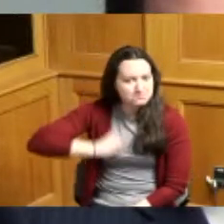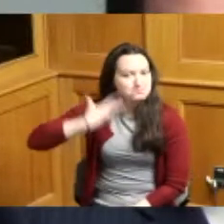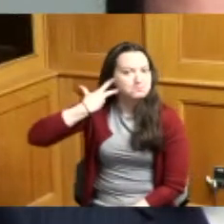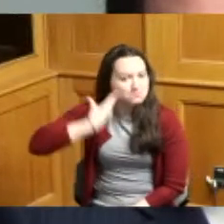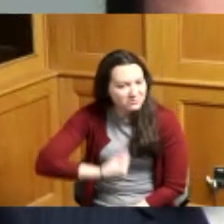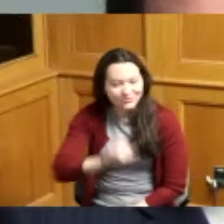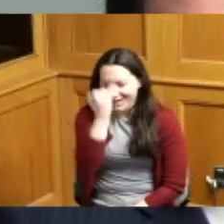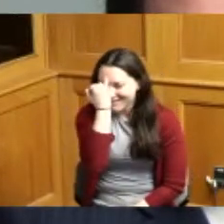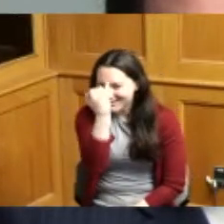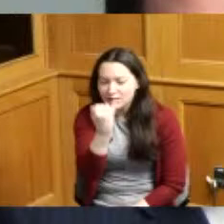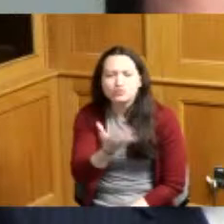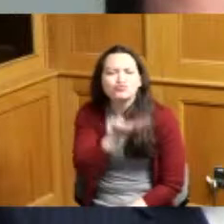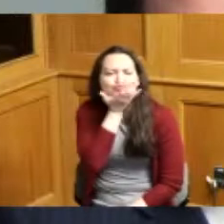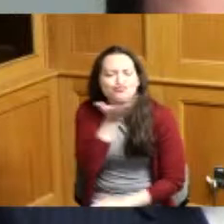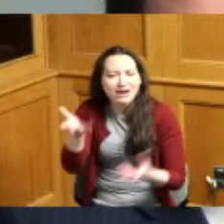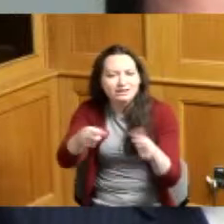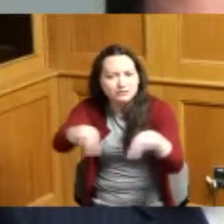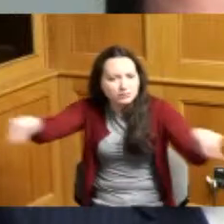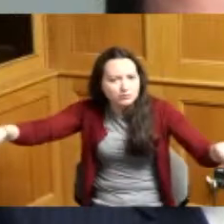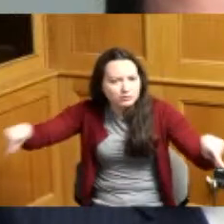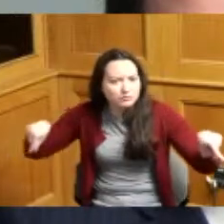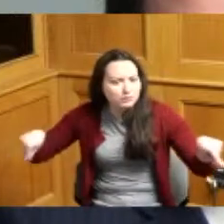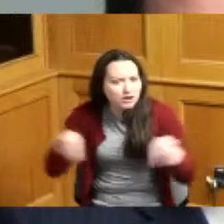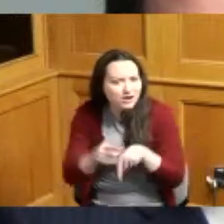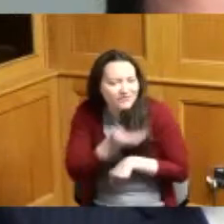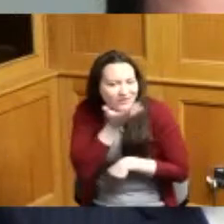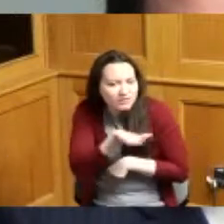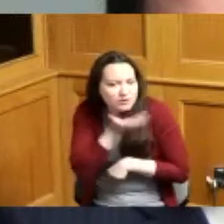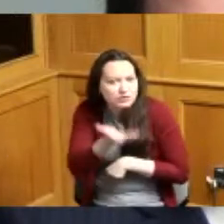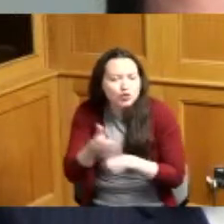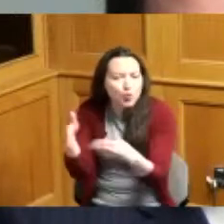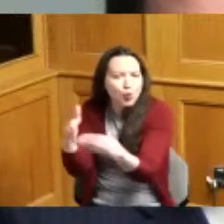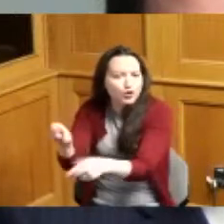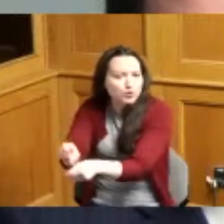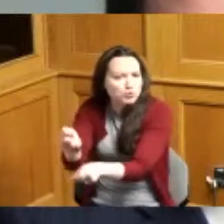the idea of a grass pitch and grass field and in the corner work that is not something that is